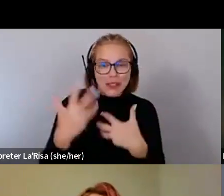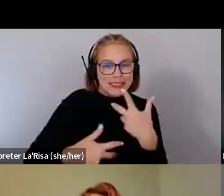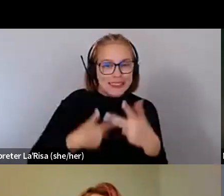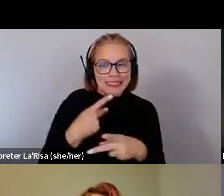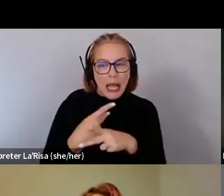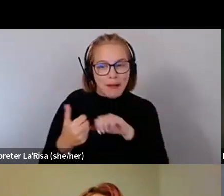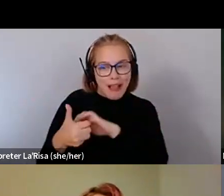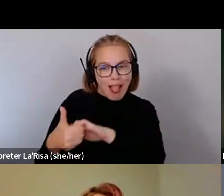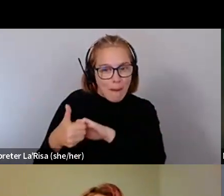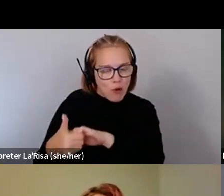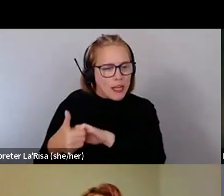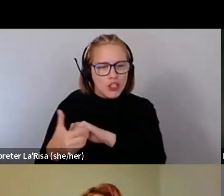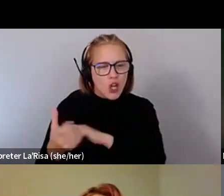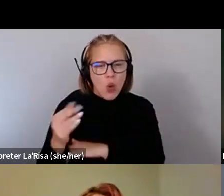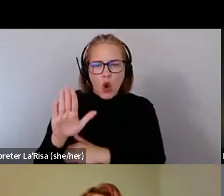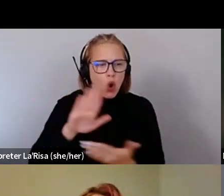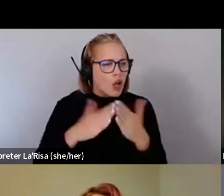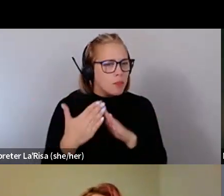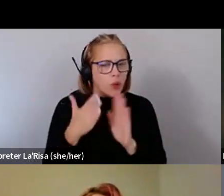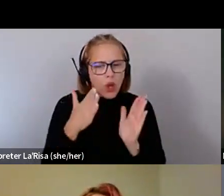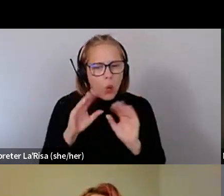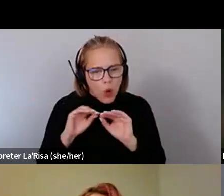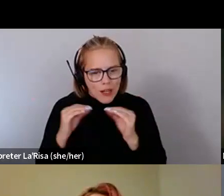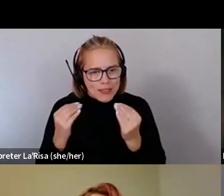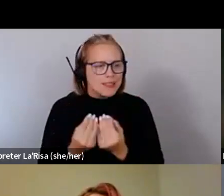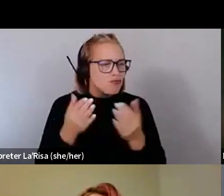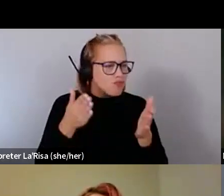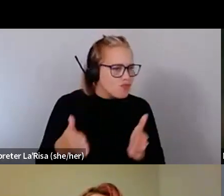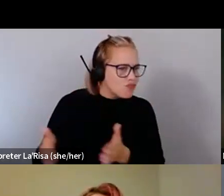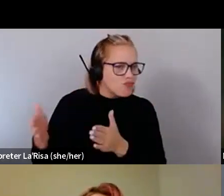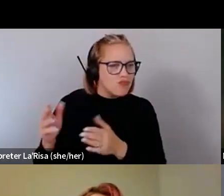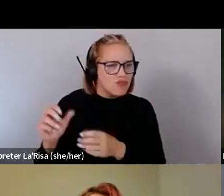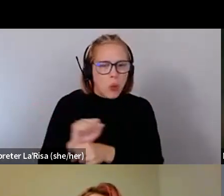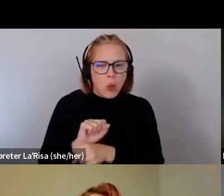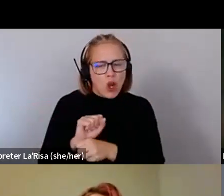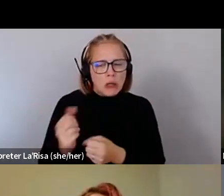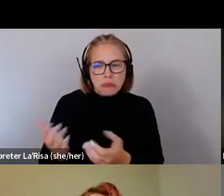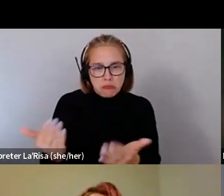Does anyone have questions or want to share what kinds of